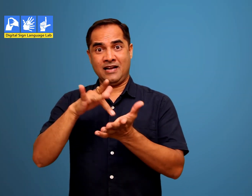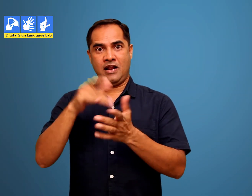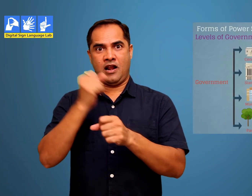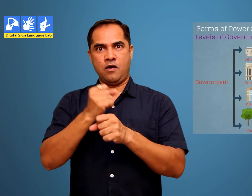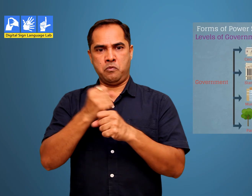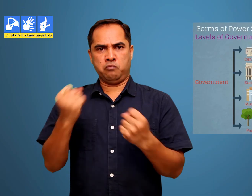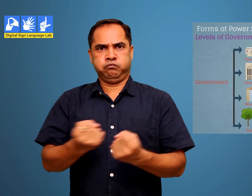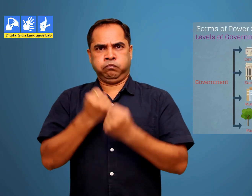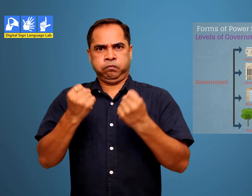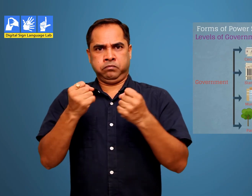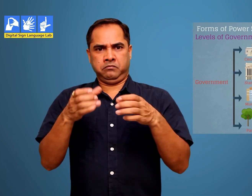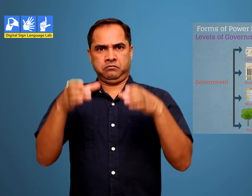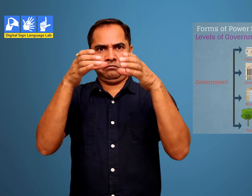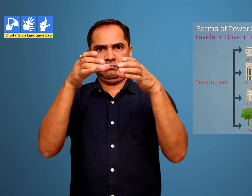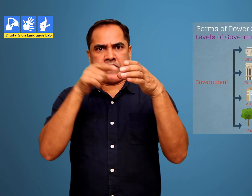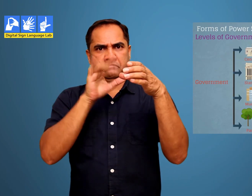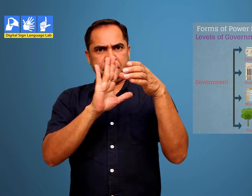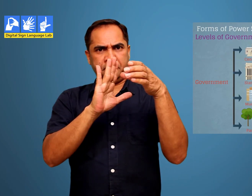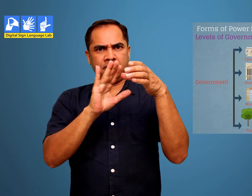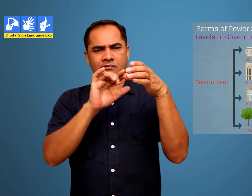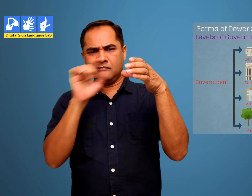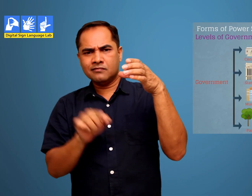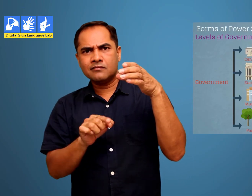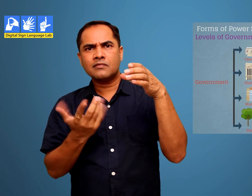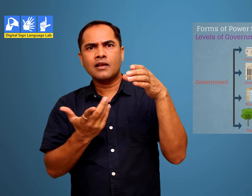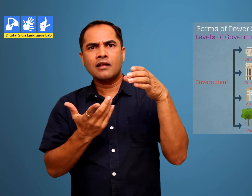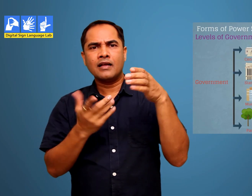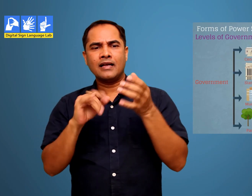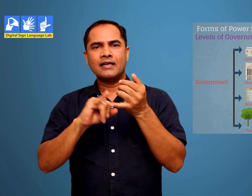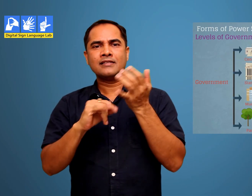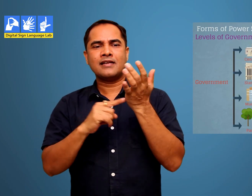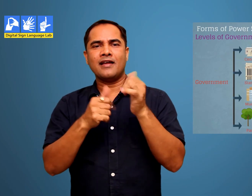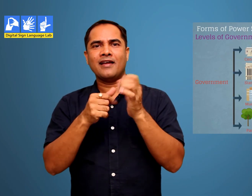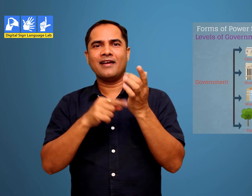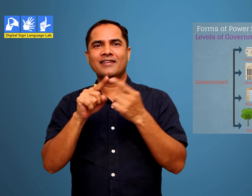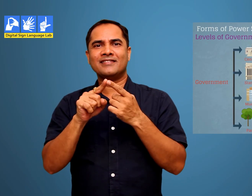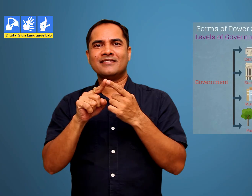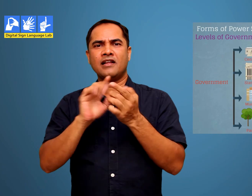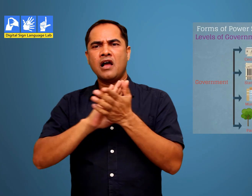government is at the top, followed by state government of Haryana, Punjab,